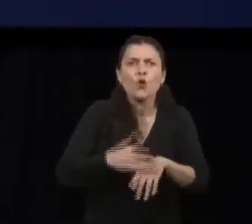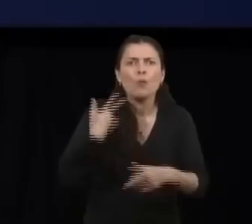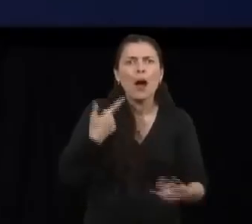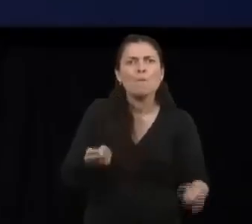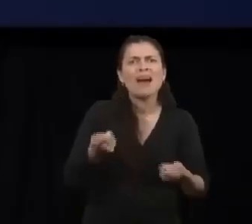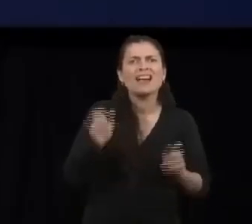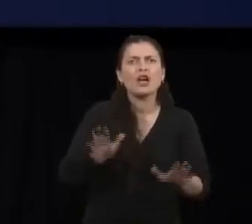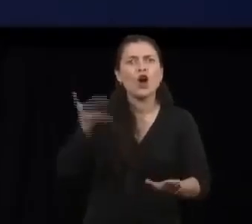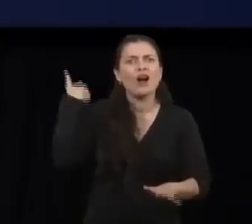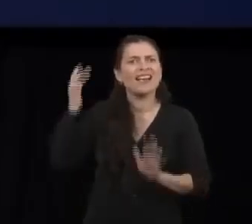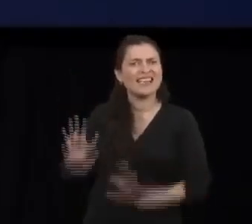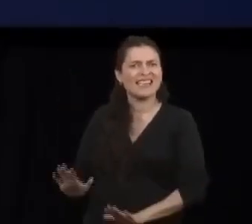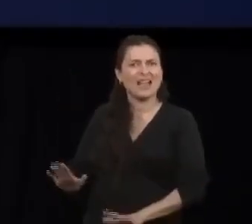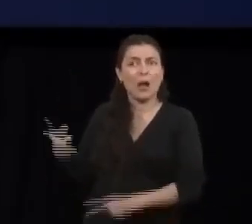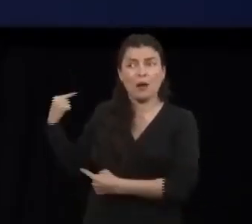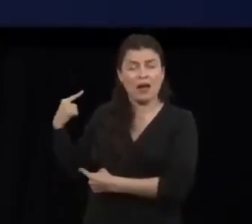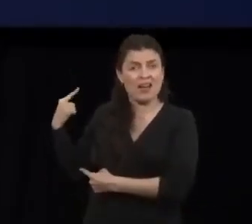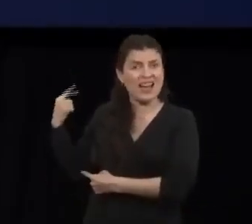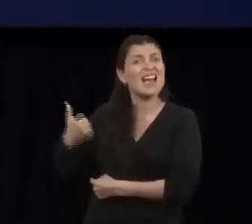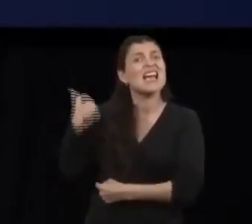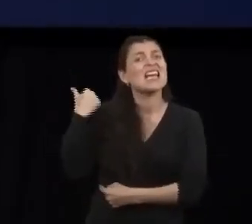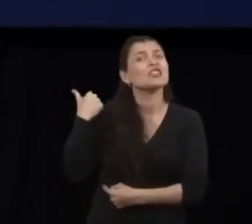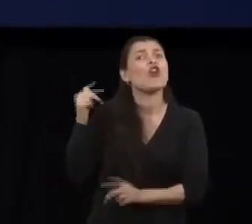Obviously we are still purging